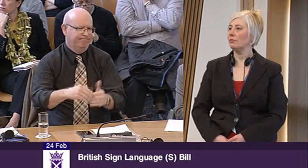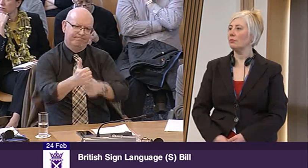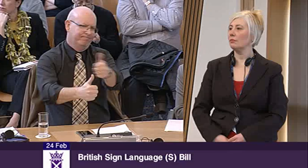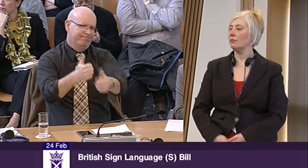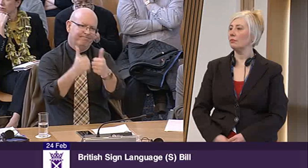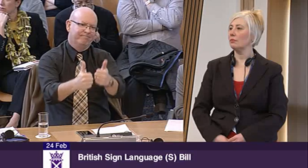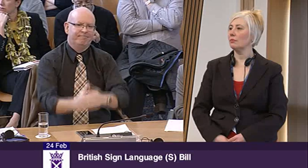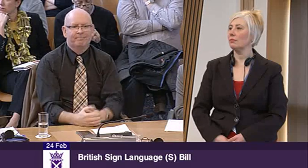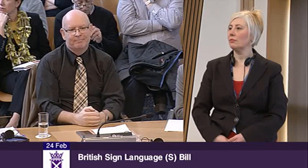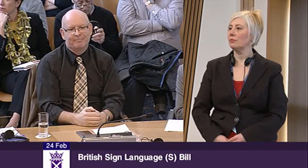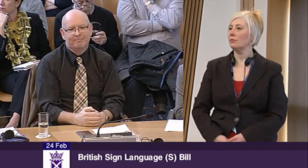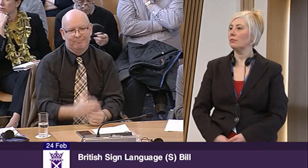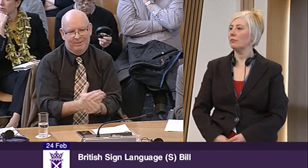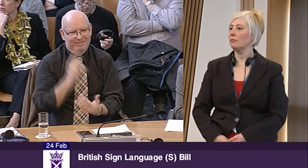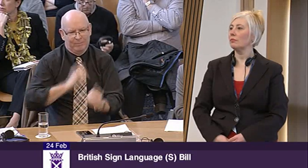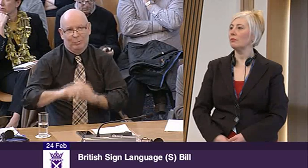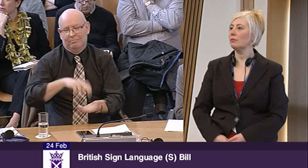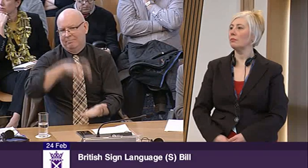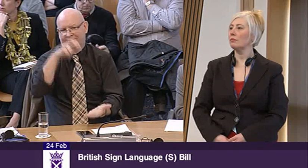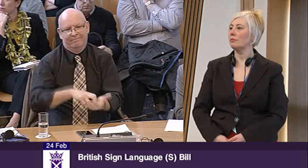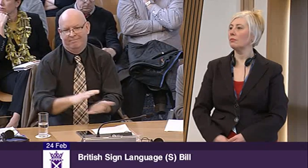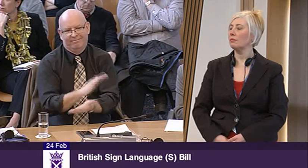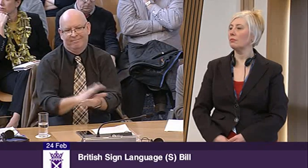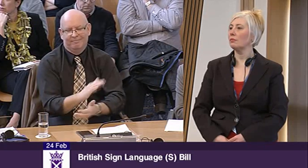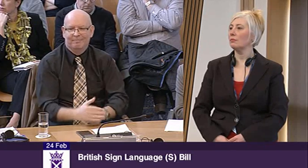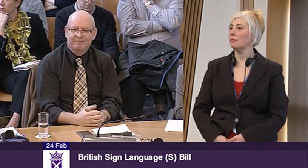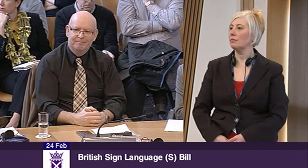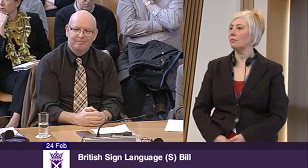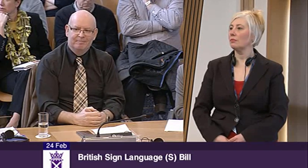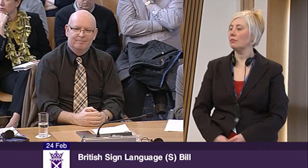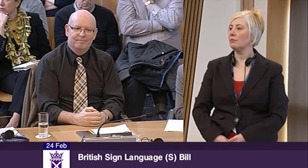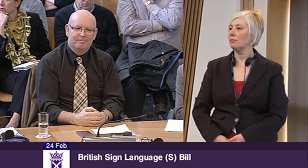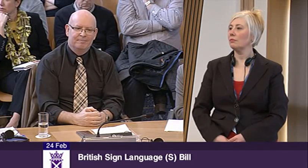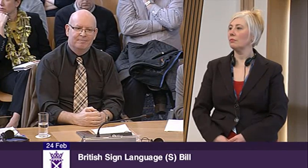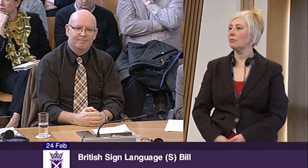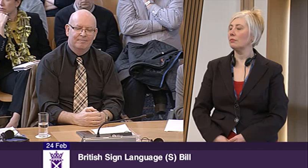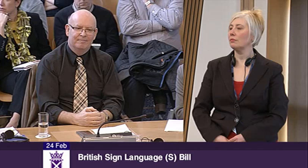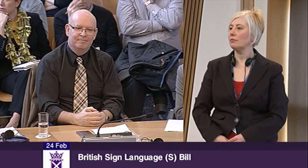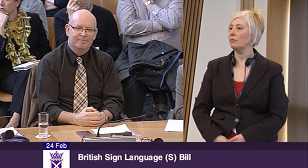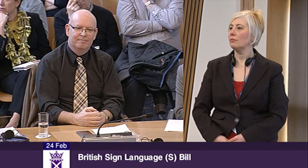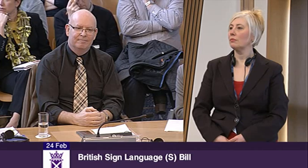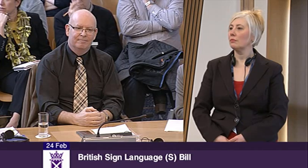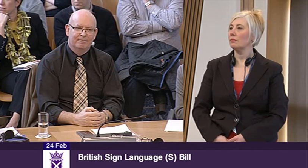the dialogue and taking the lead in the UK. The deaf community is delighted by this move.